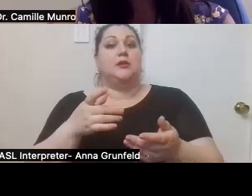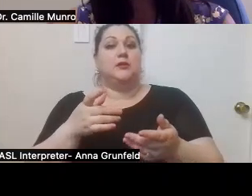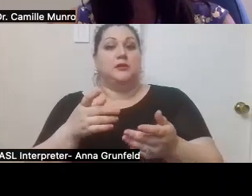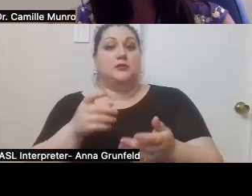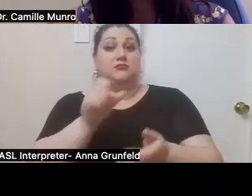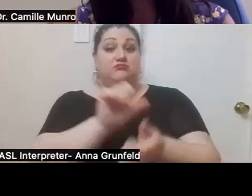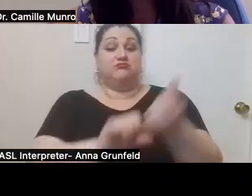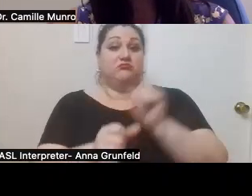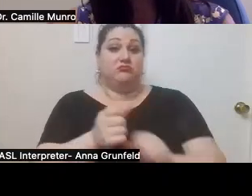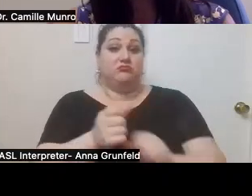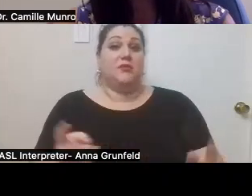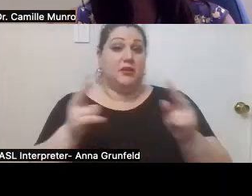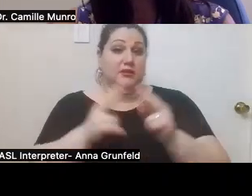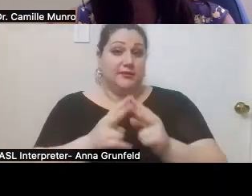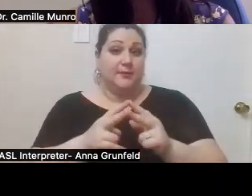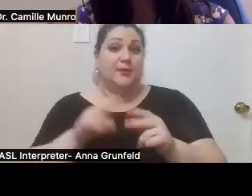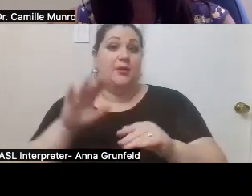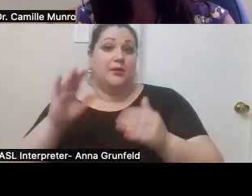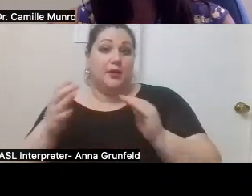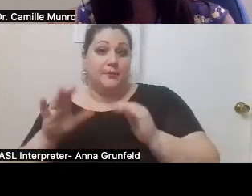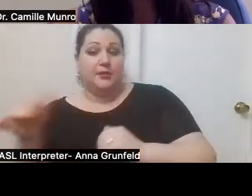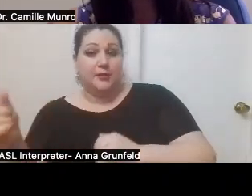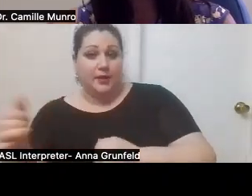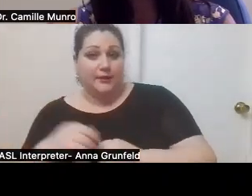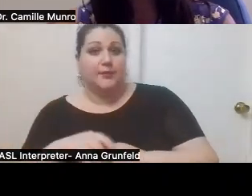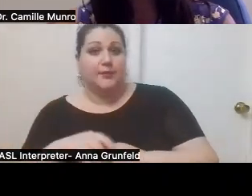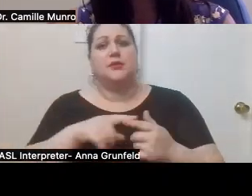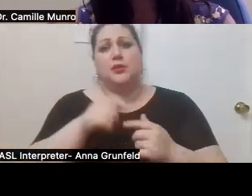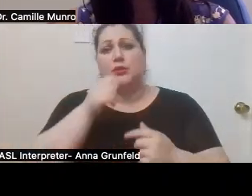and mental illness among some physicians, the stigma remains.